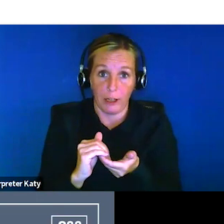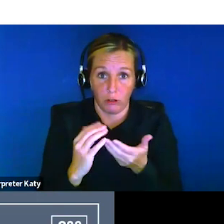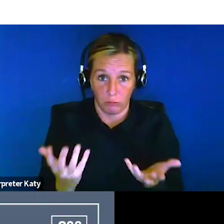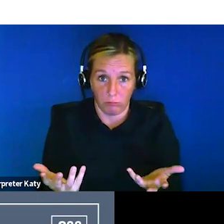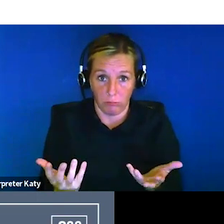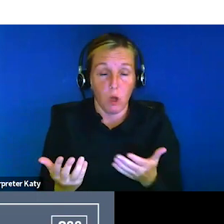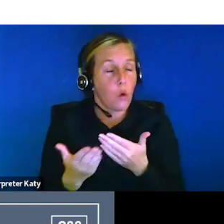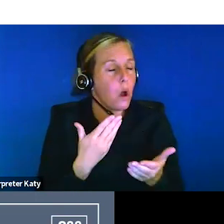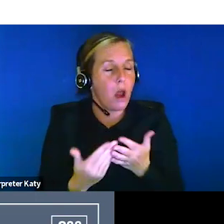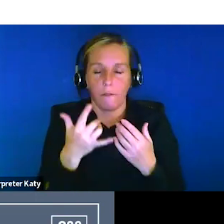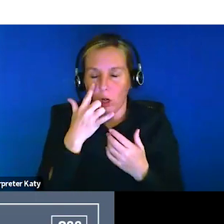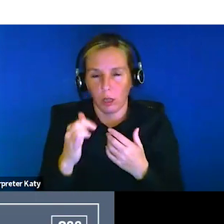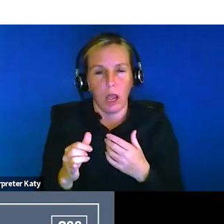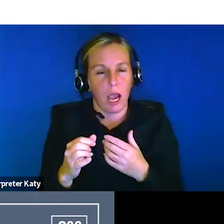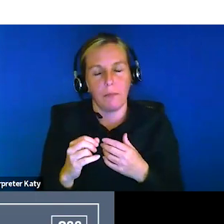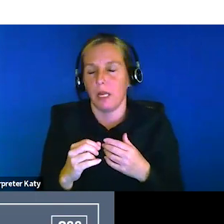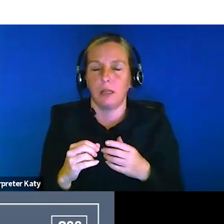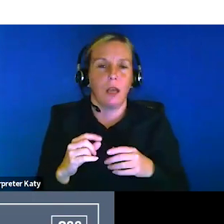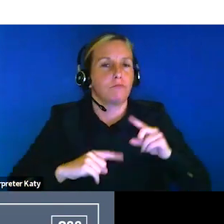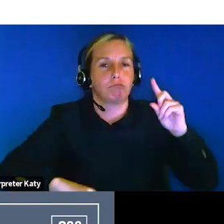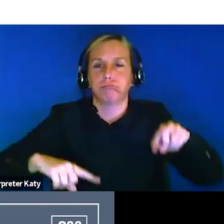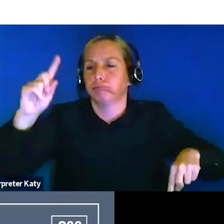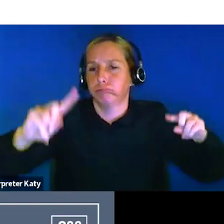And there's so many different versions of how this could play out.